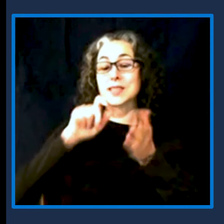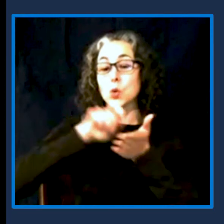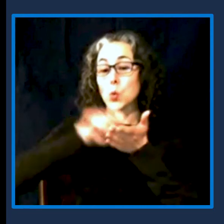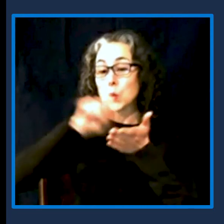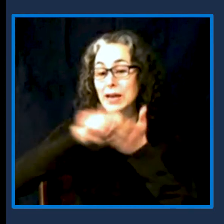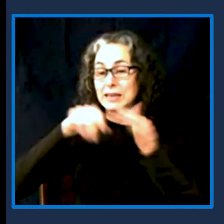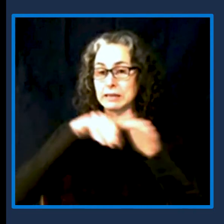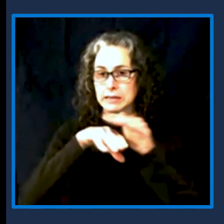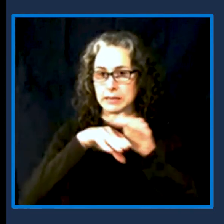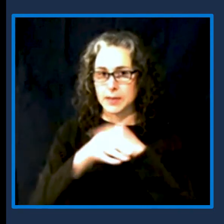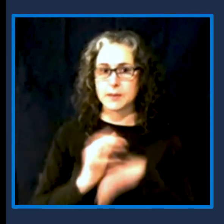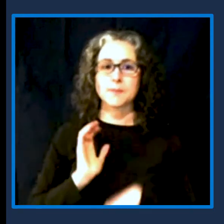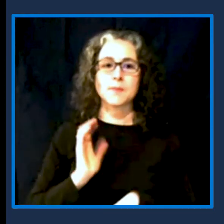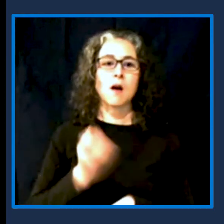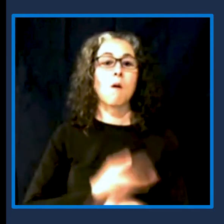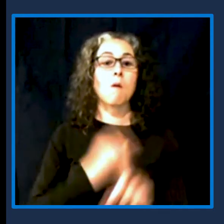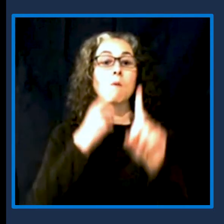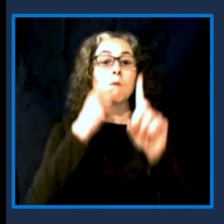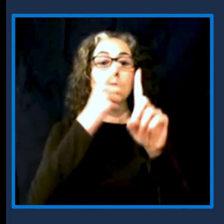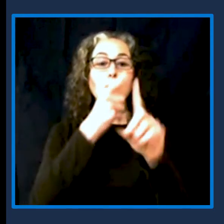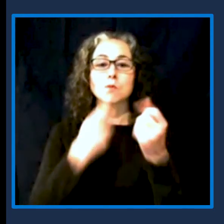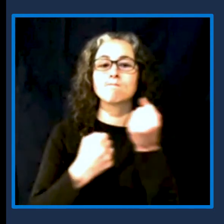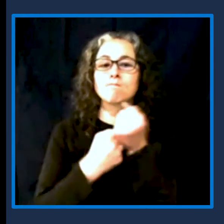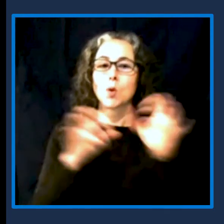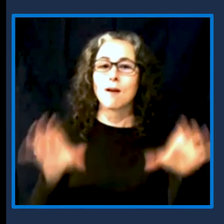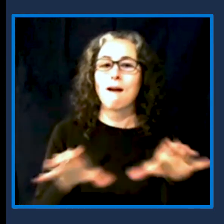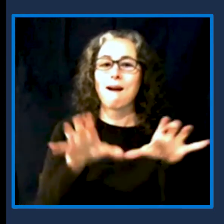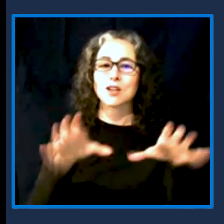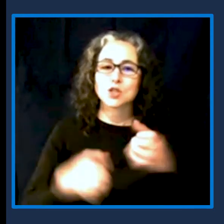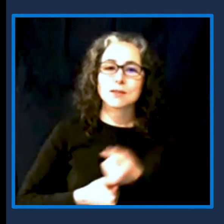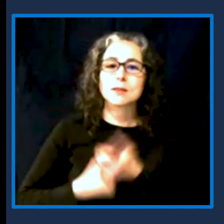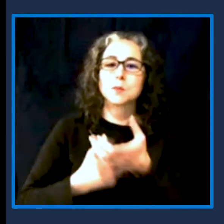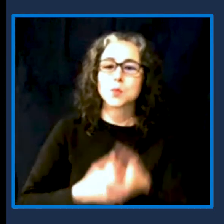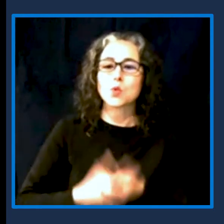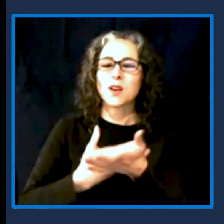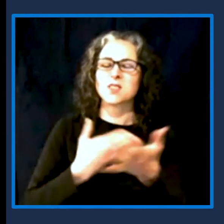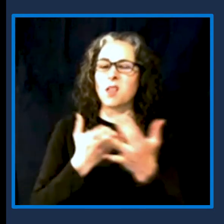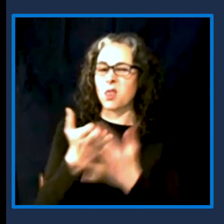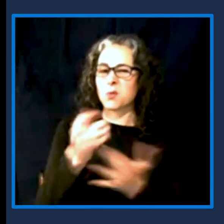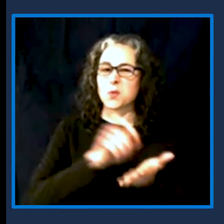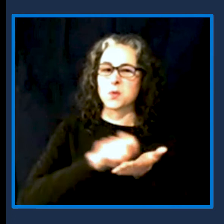our goal is to support action and expression through writing one of the biggest challenges